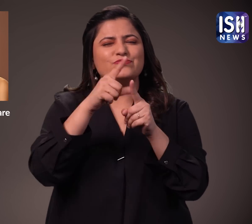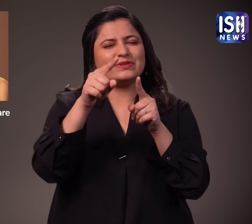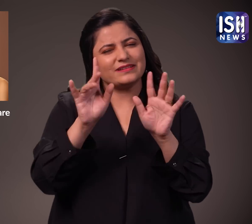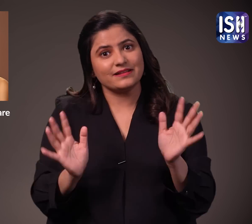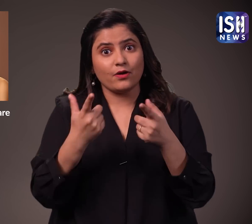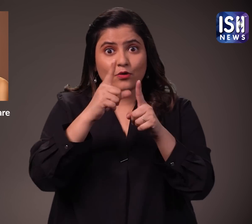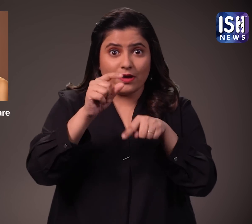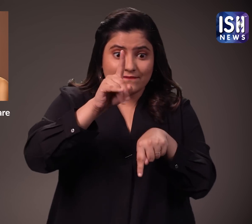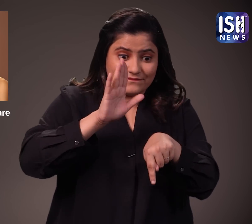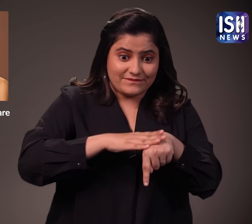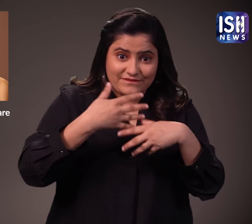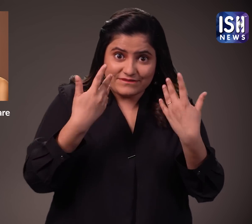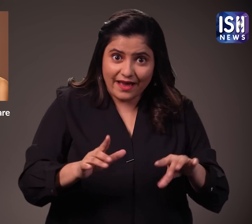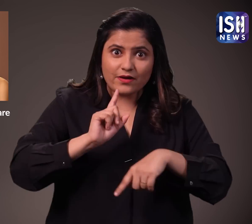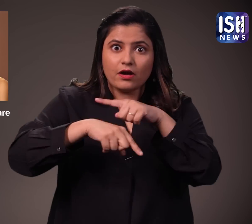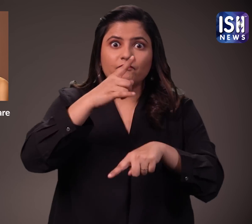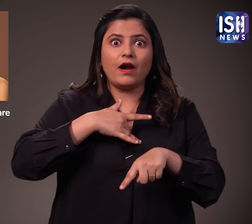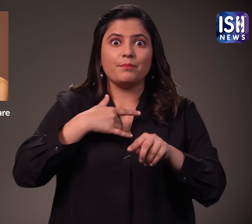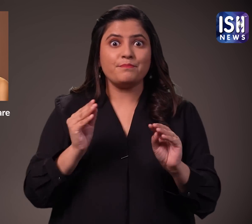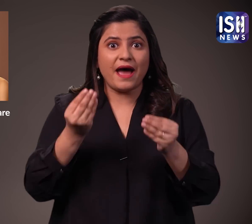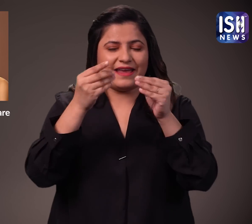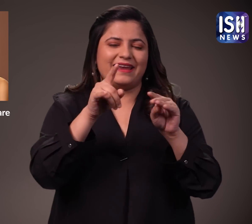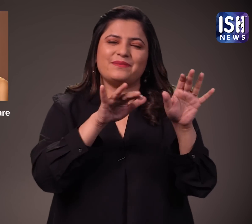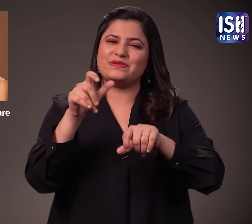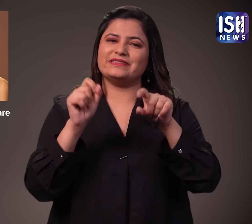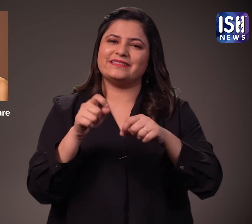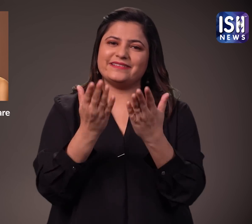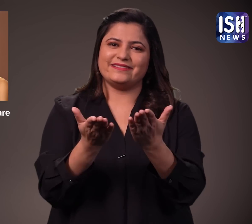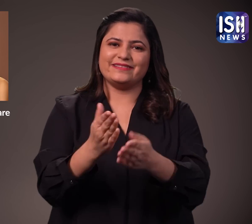You can do it. If you try, you'll feel better. Please comment if you do